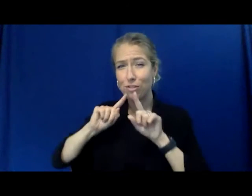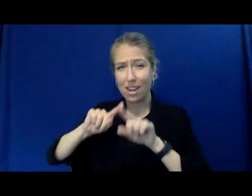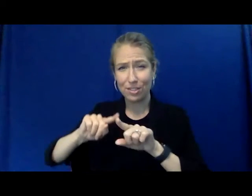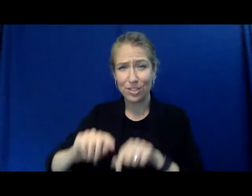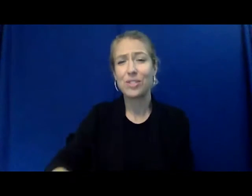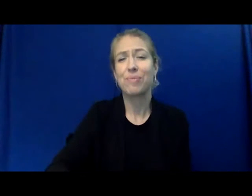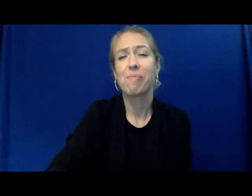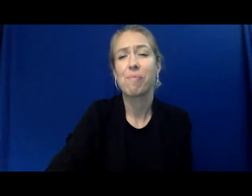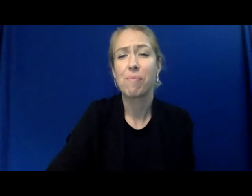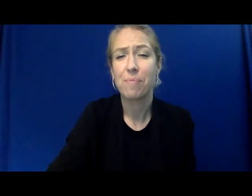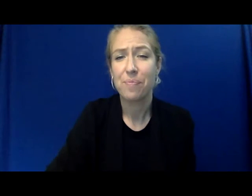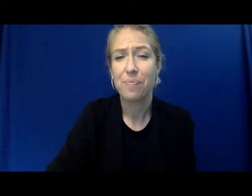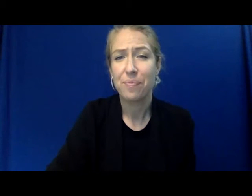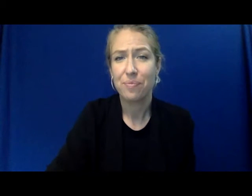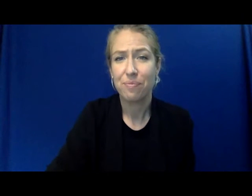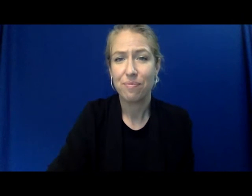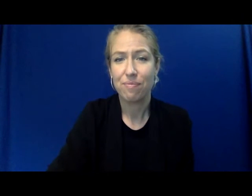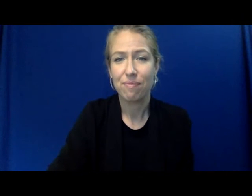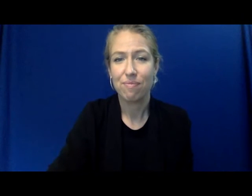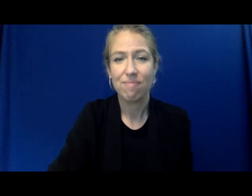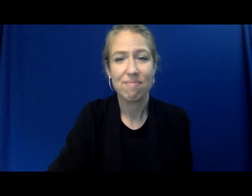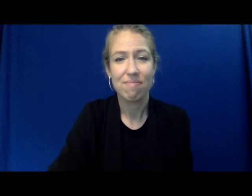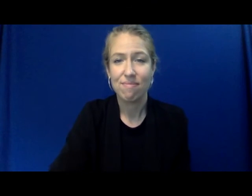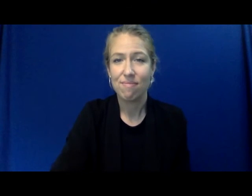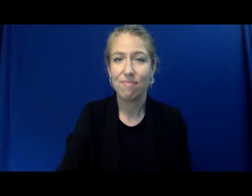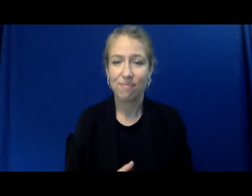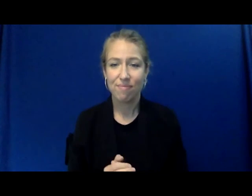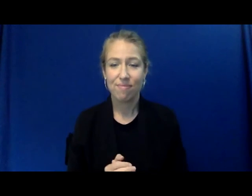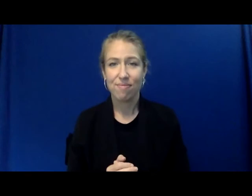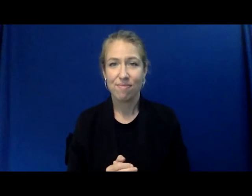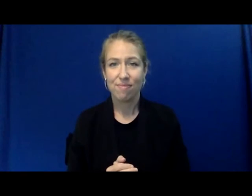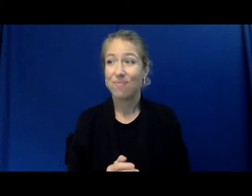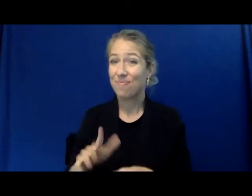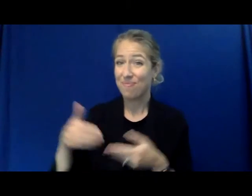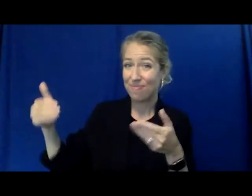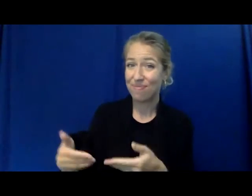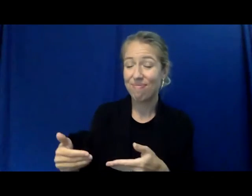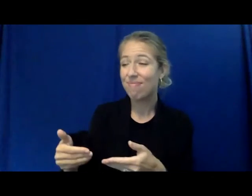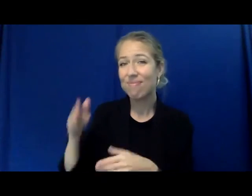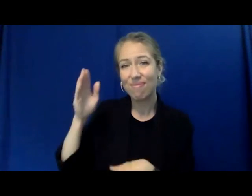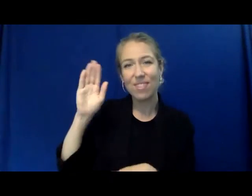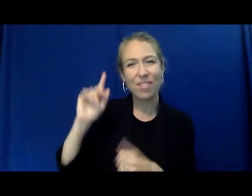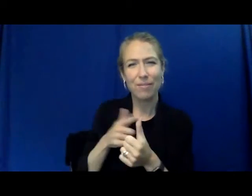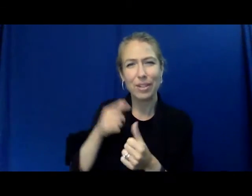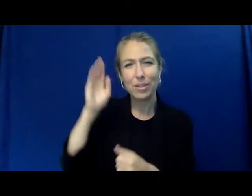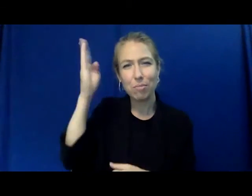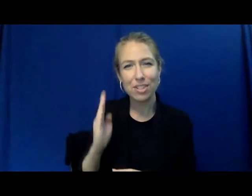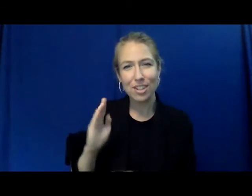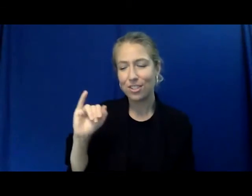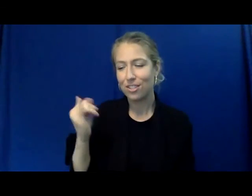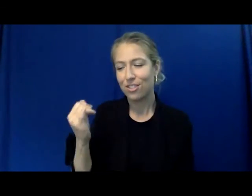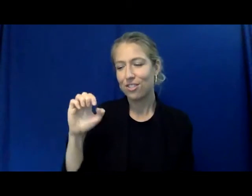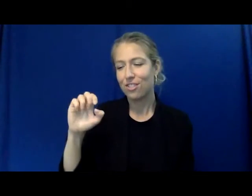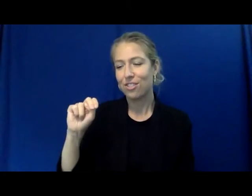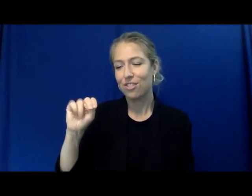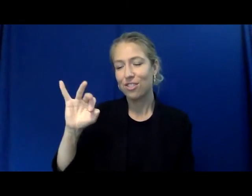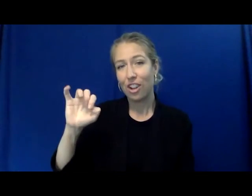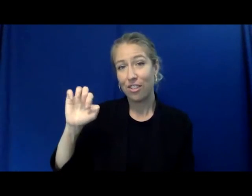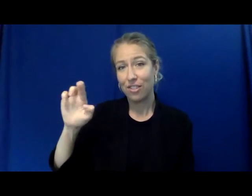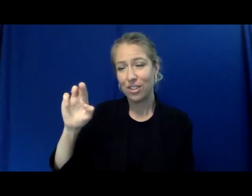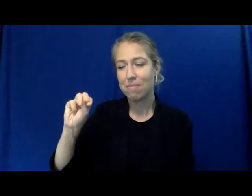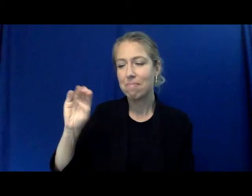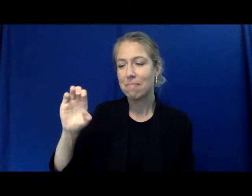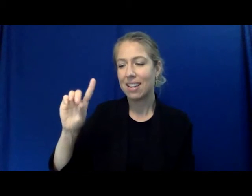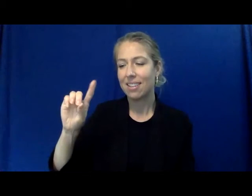I'd like to invite you to meet Jennifer McDonough, she is our person for question and answer